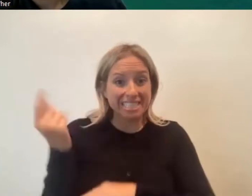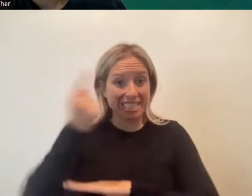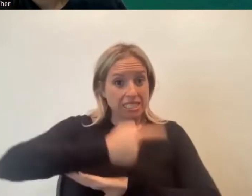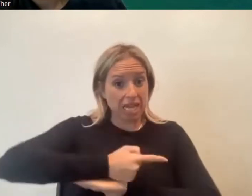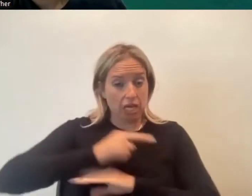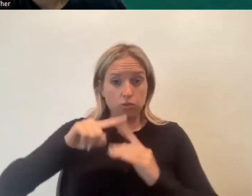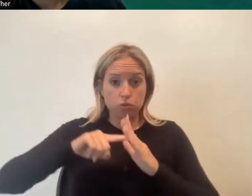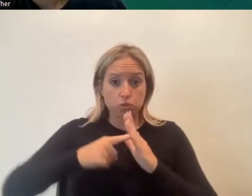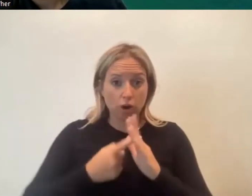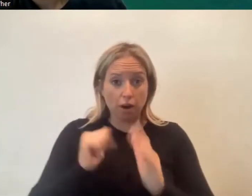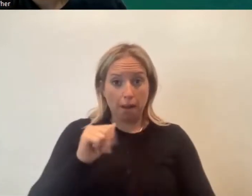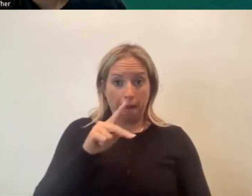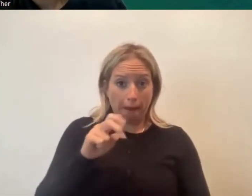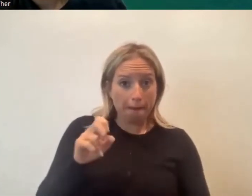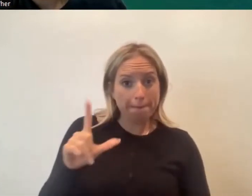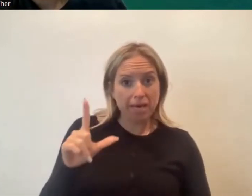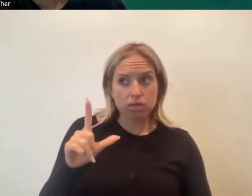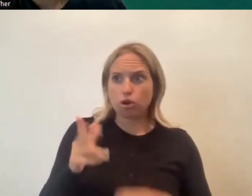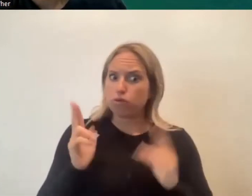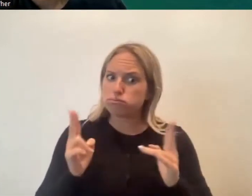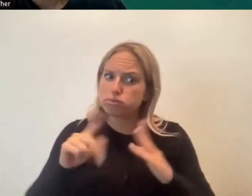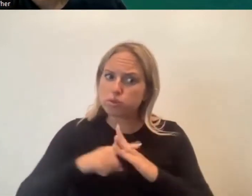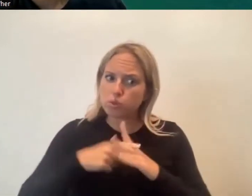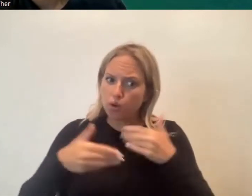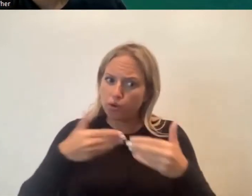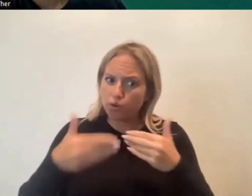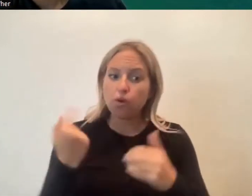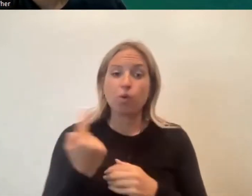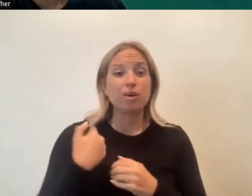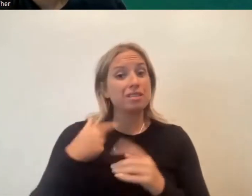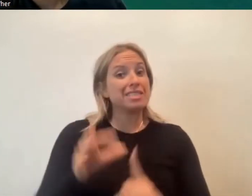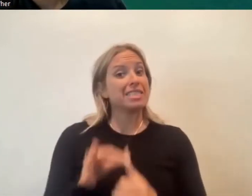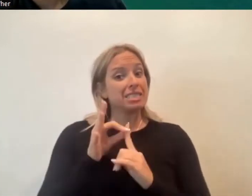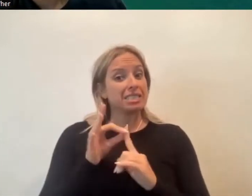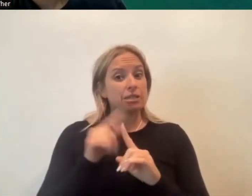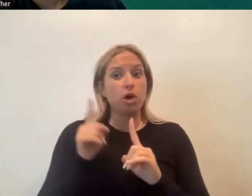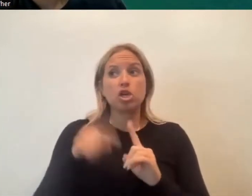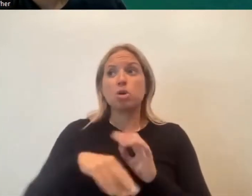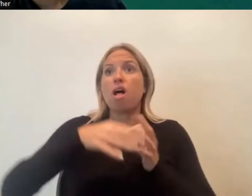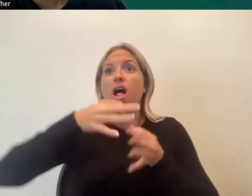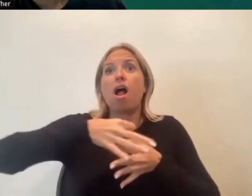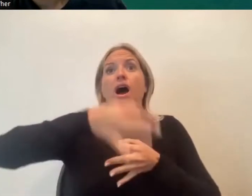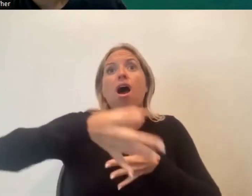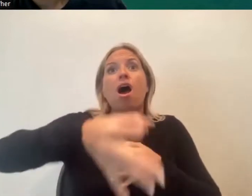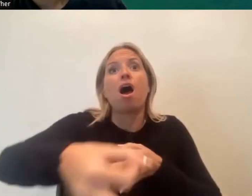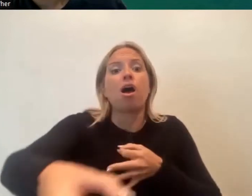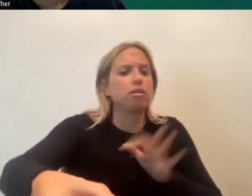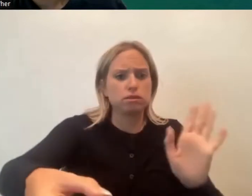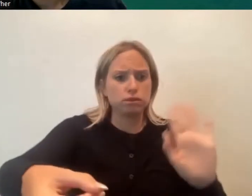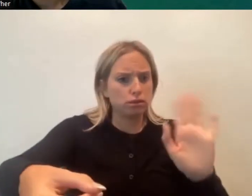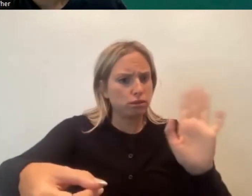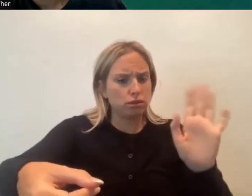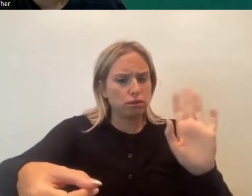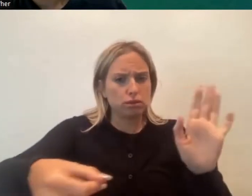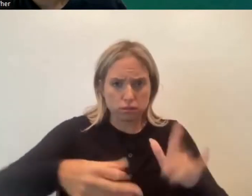process and there are always some exceptions, again, but I would not flirt with that 60 days.